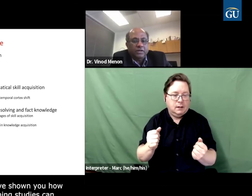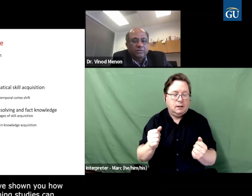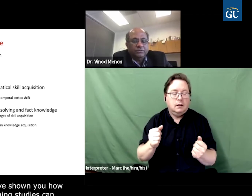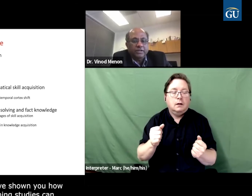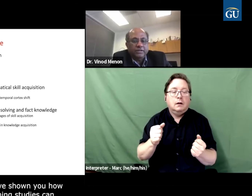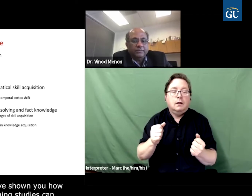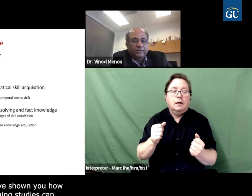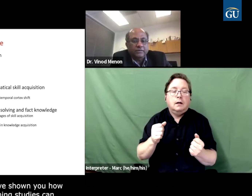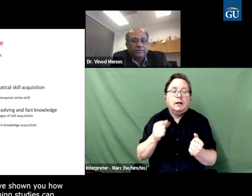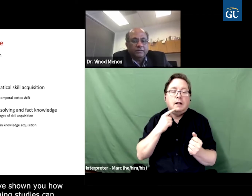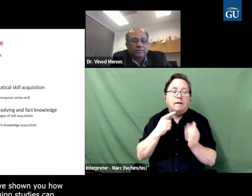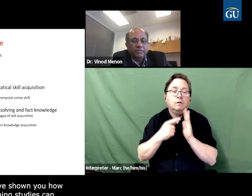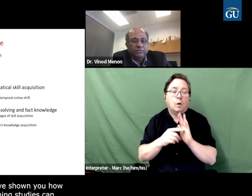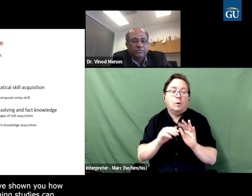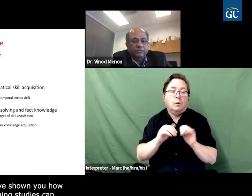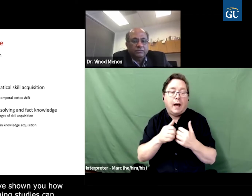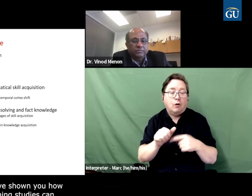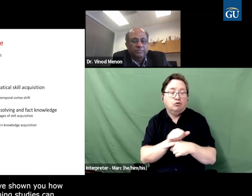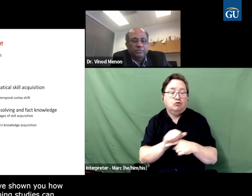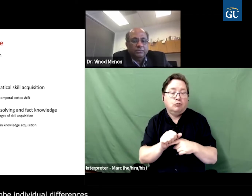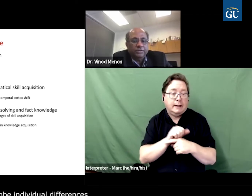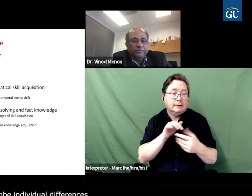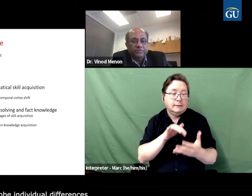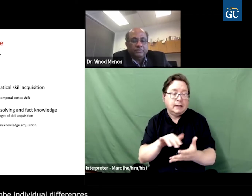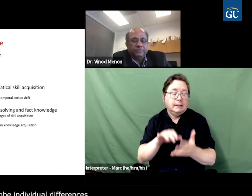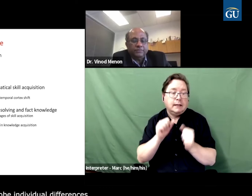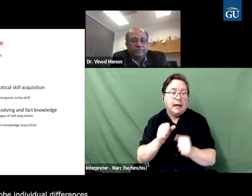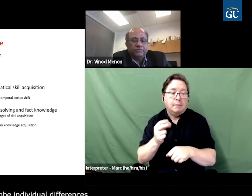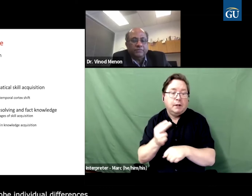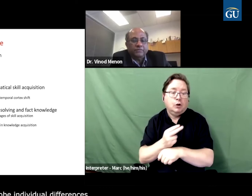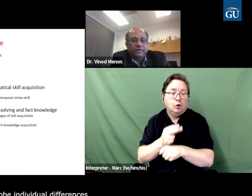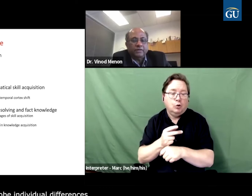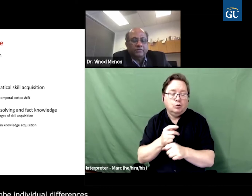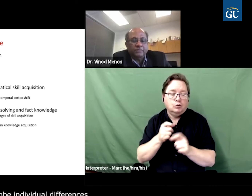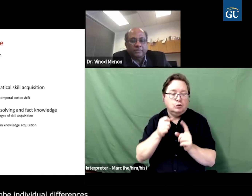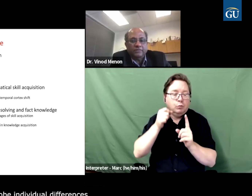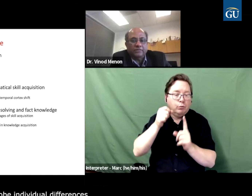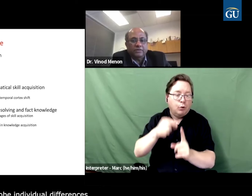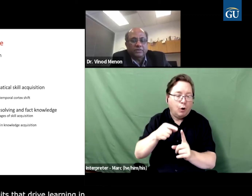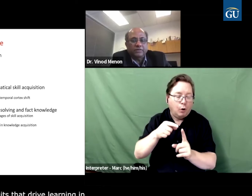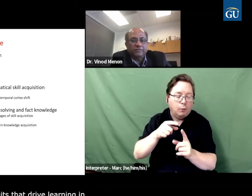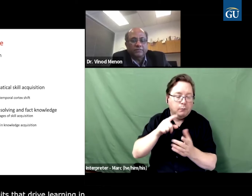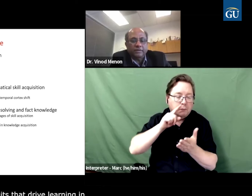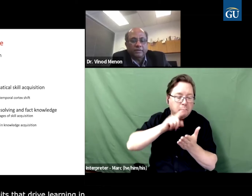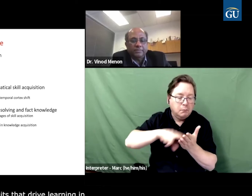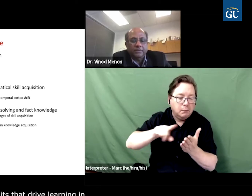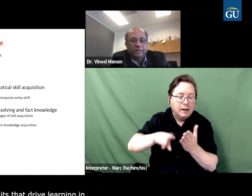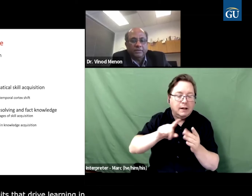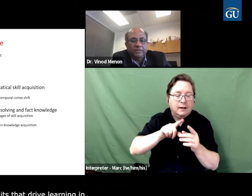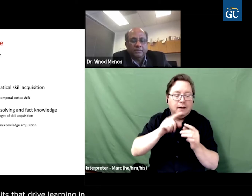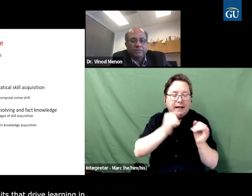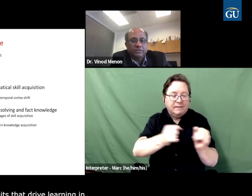and i've shown you how training studies can be used to probe individual